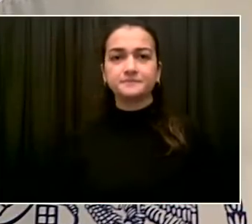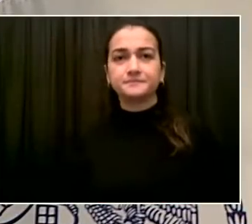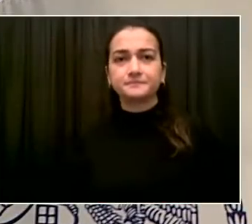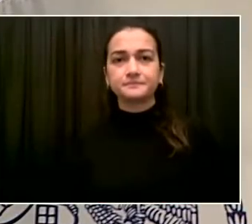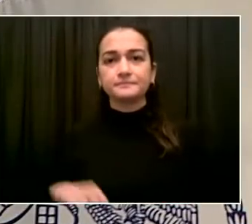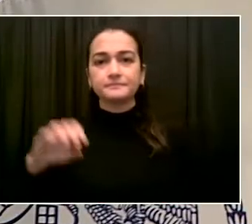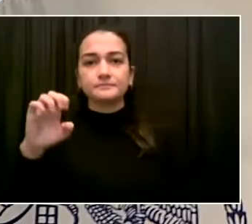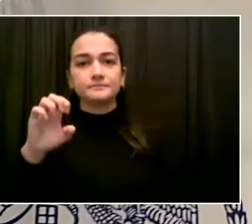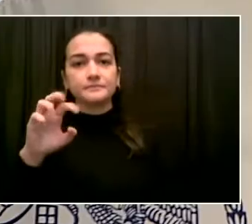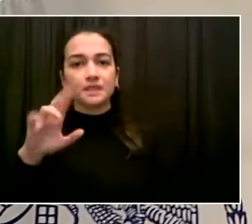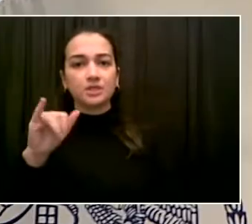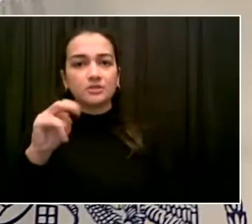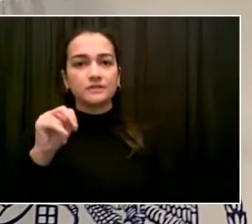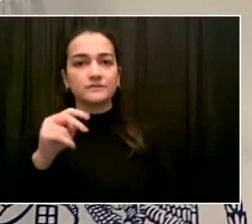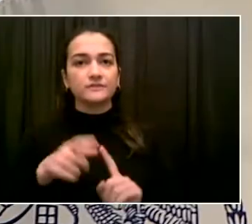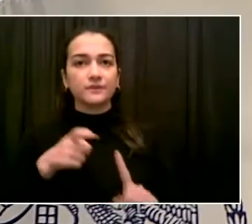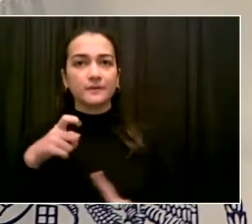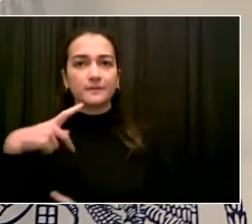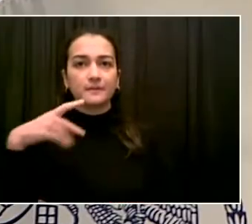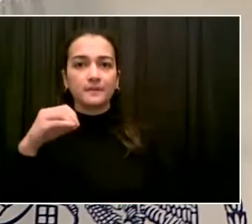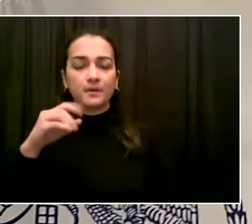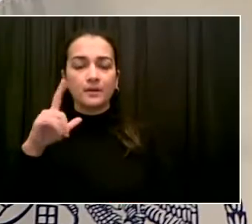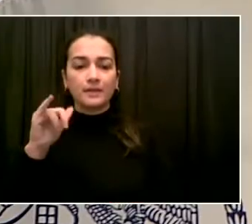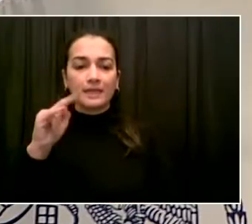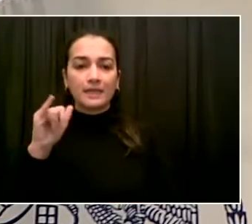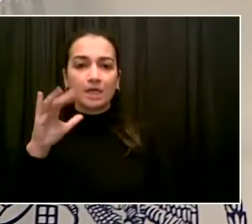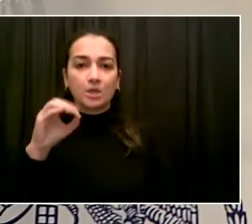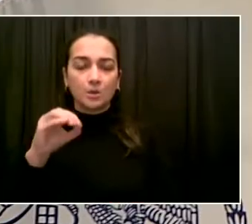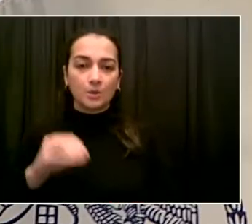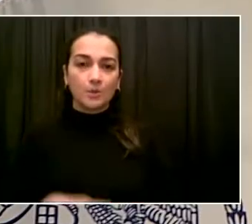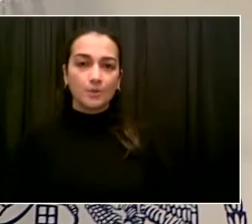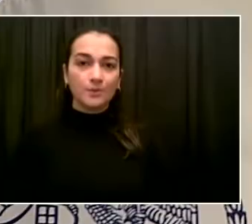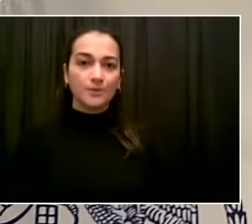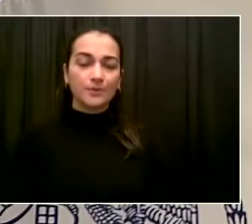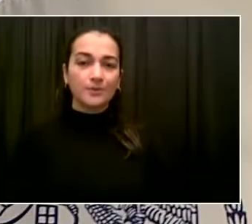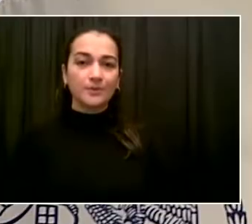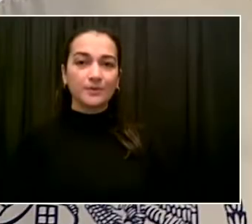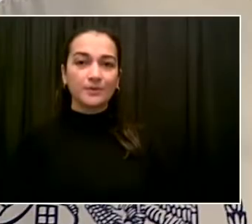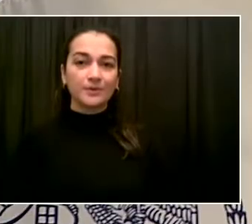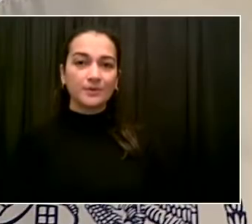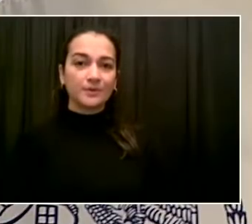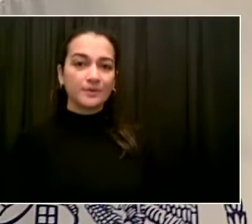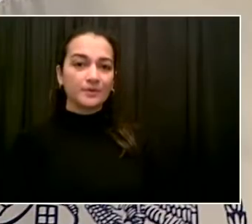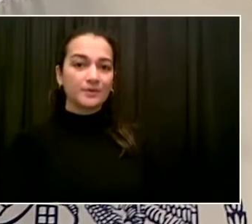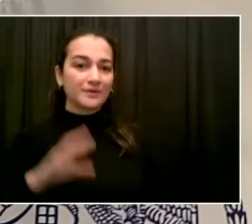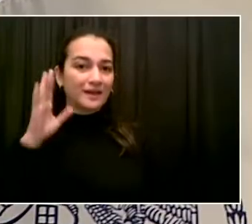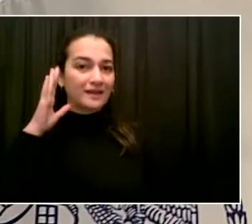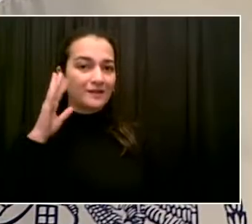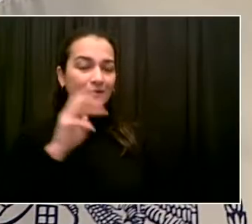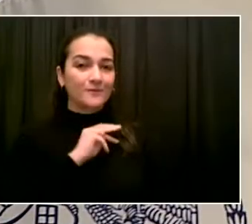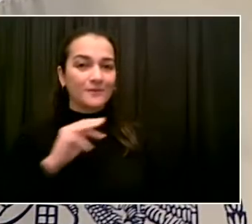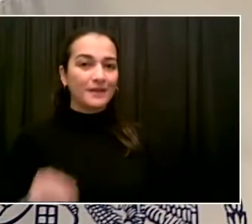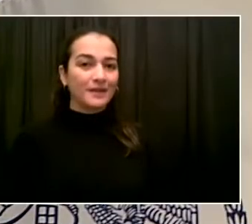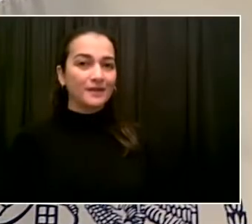STEPS WE ARE TAKING TODAY. > >OUR NEXT QUESTION GOES TO ERIN WITH POLITICAL. Reporter: